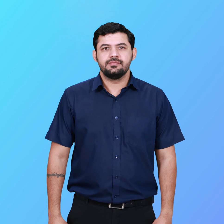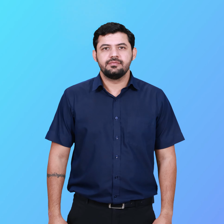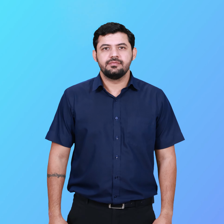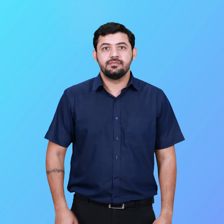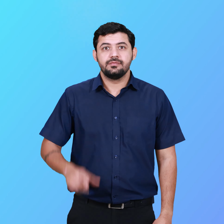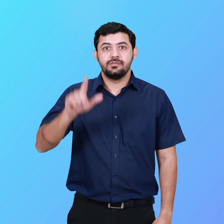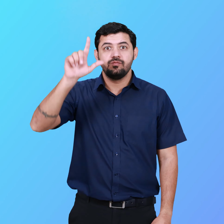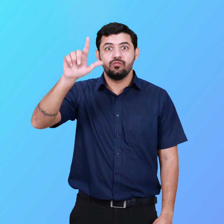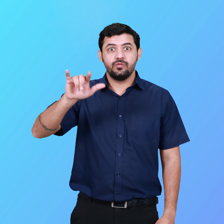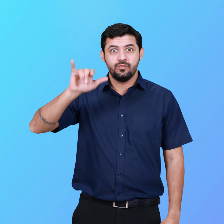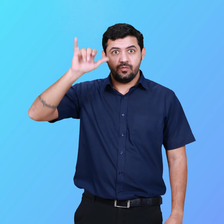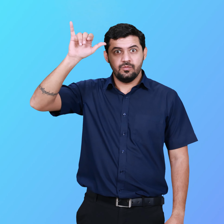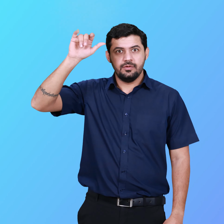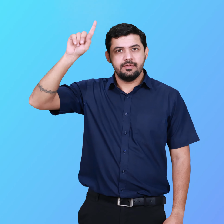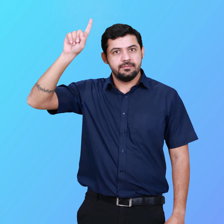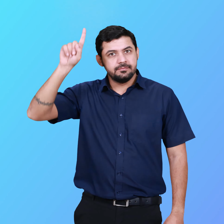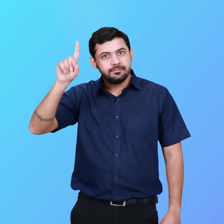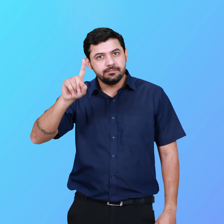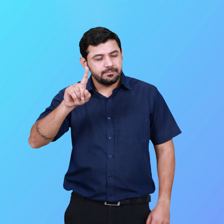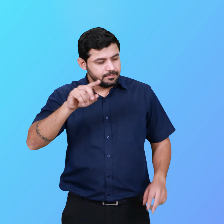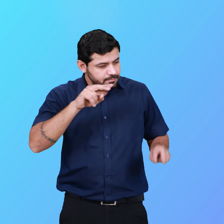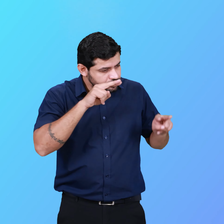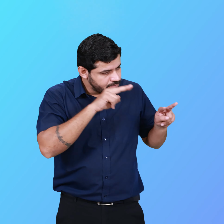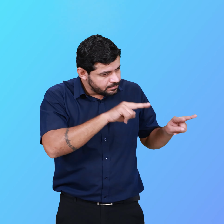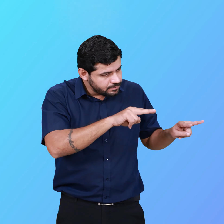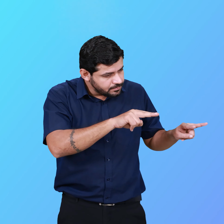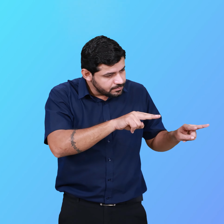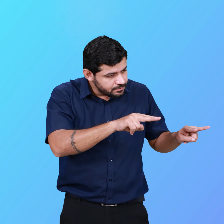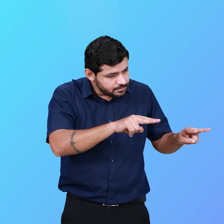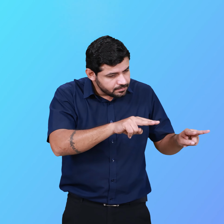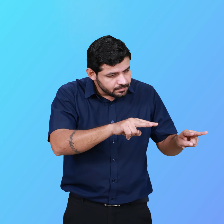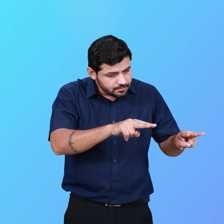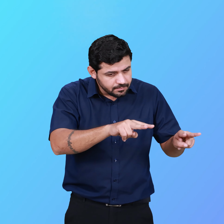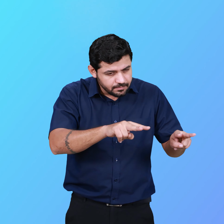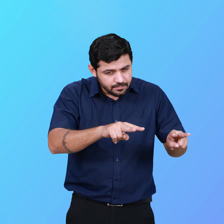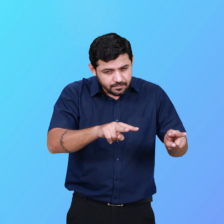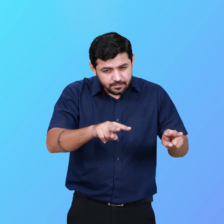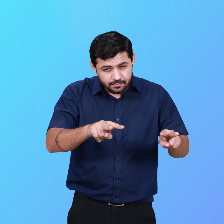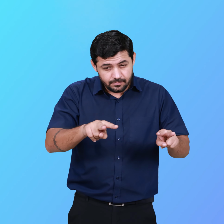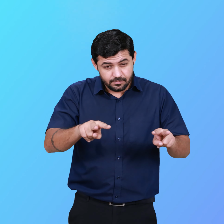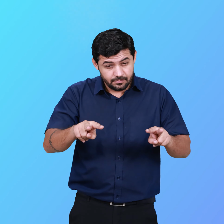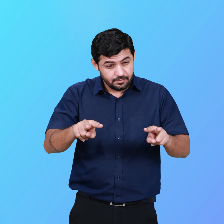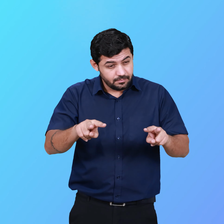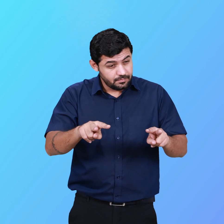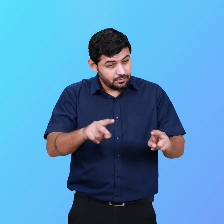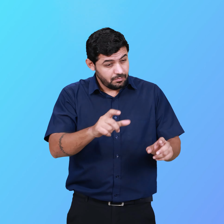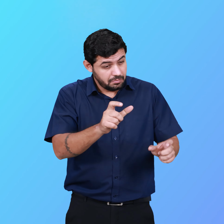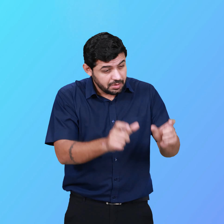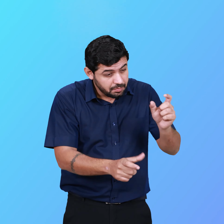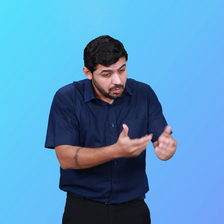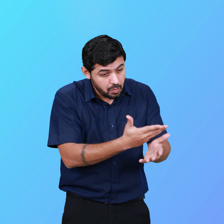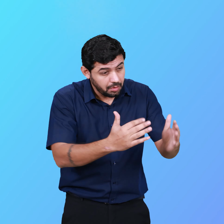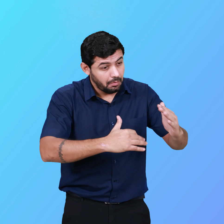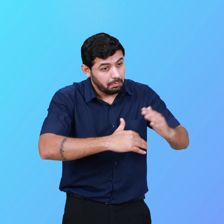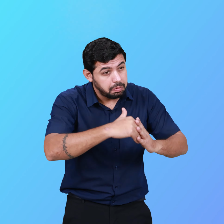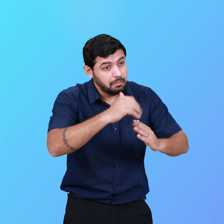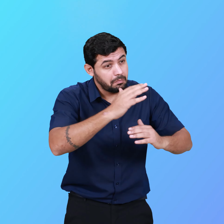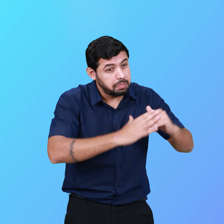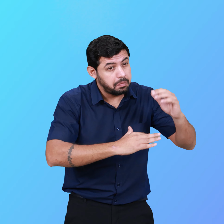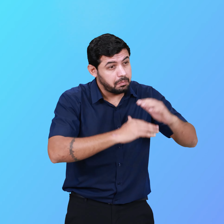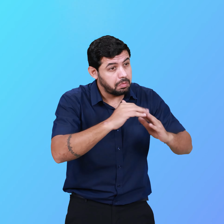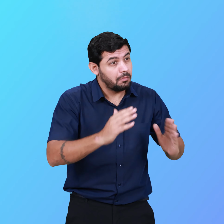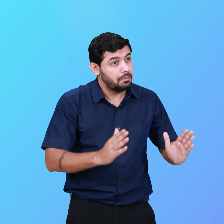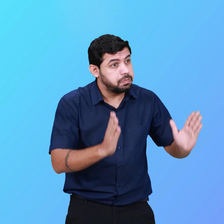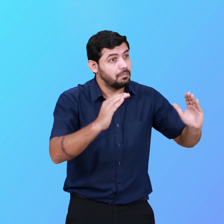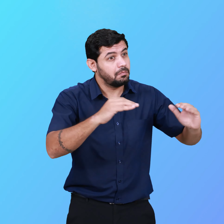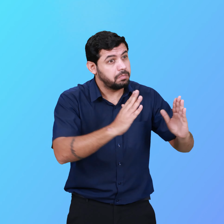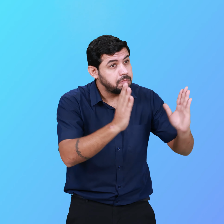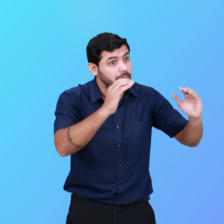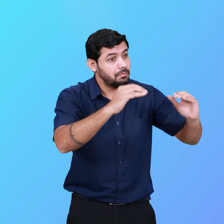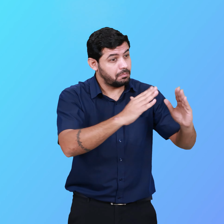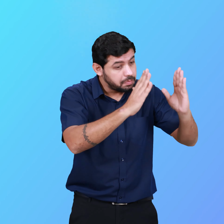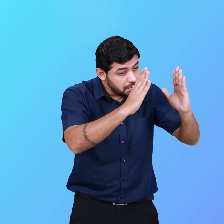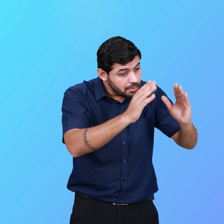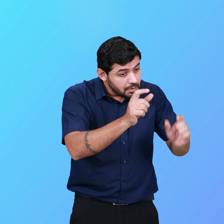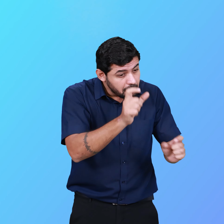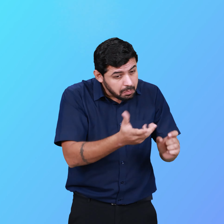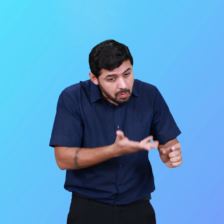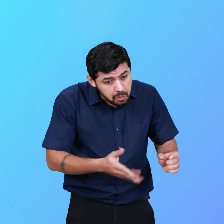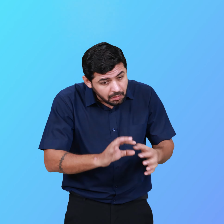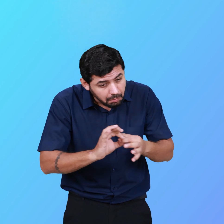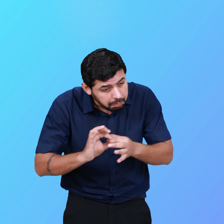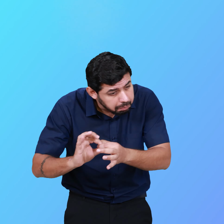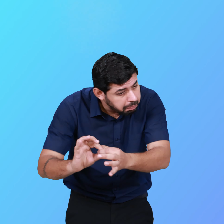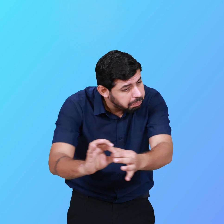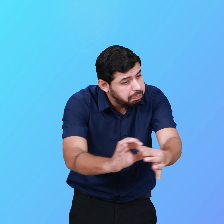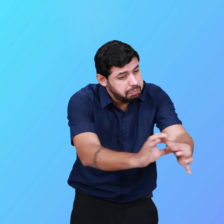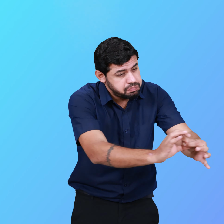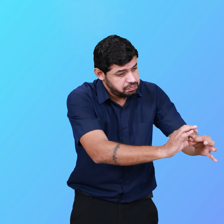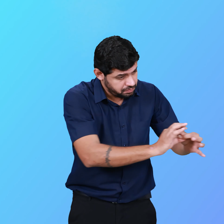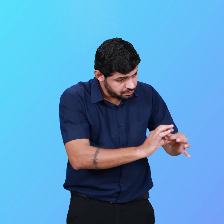Then the LORD came down to see the city and the tower.